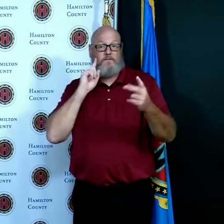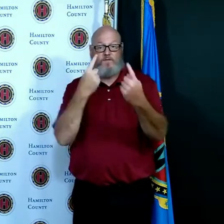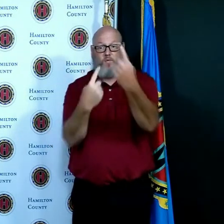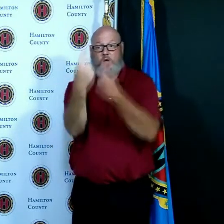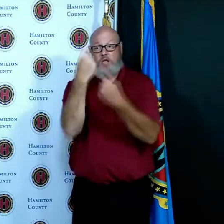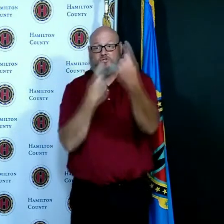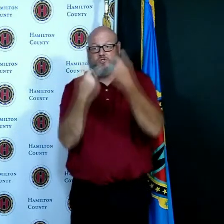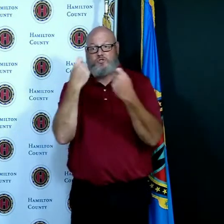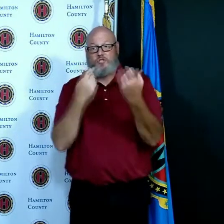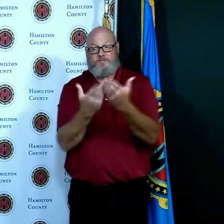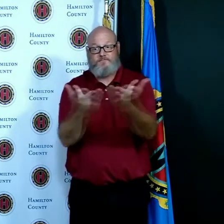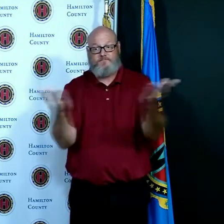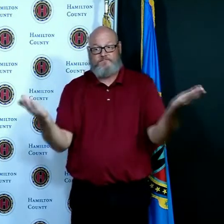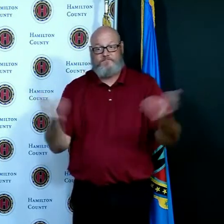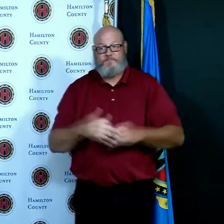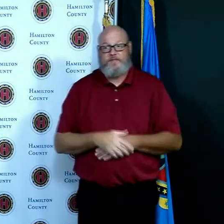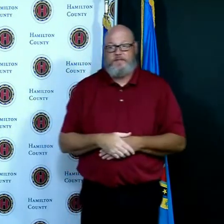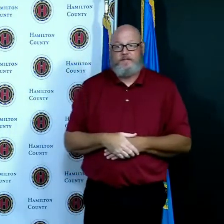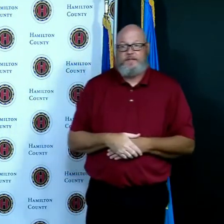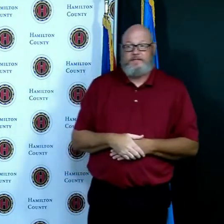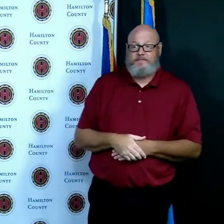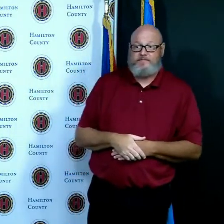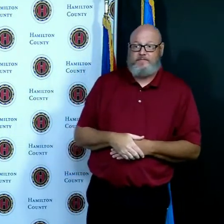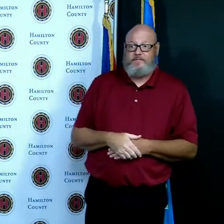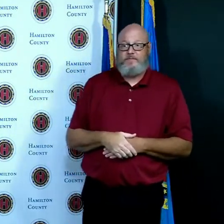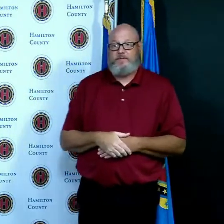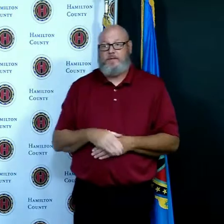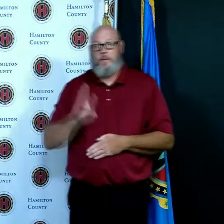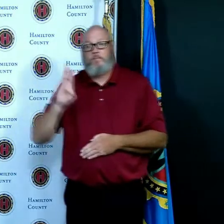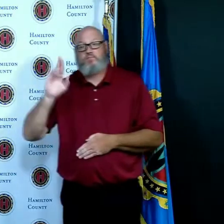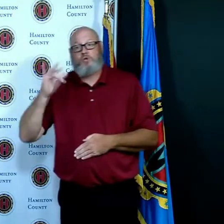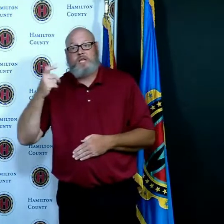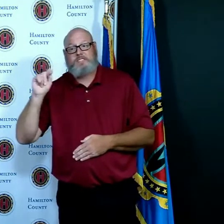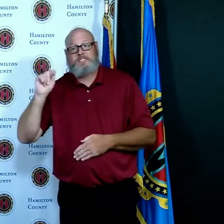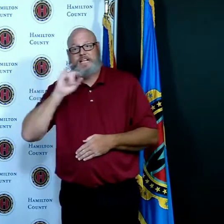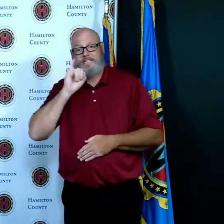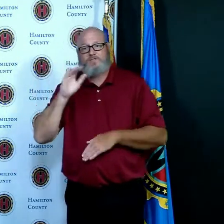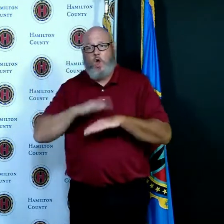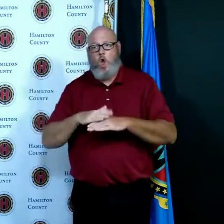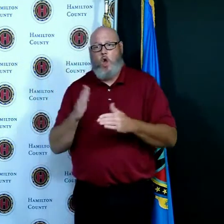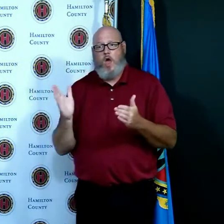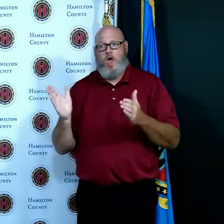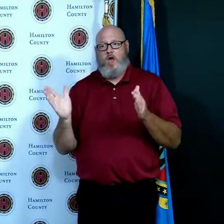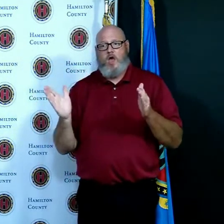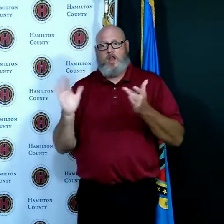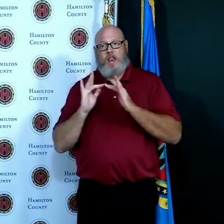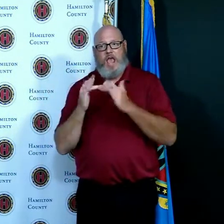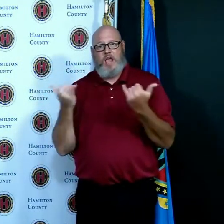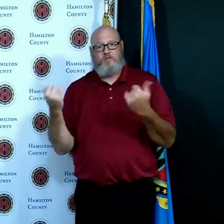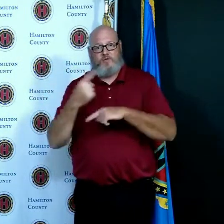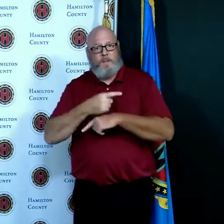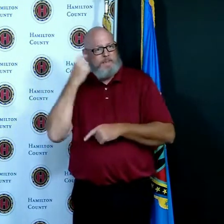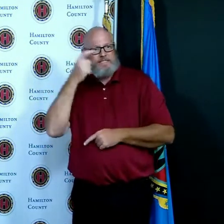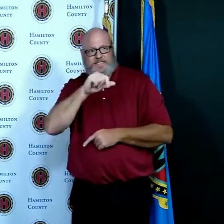is throwing us all off here in the room Bridget to not have you here but I'm gonna I know we've got a little bit of a pause